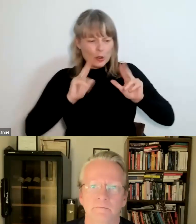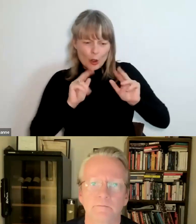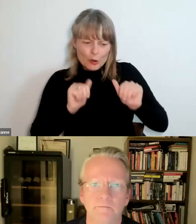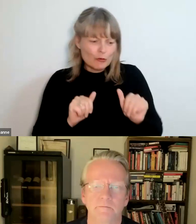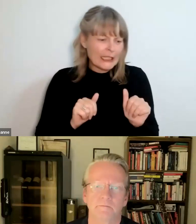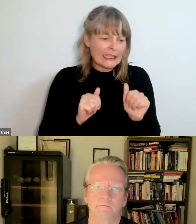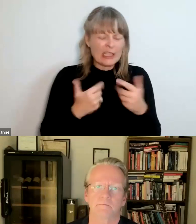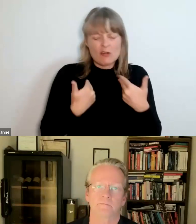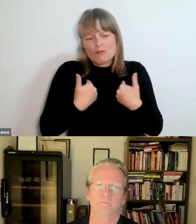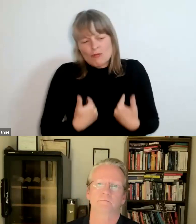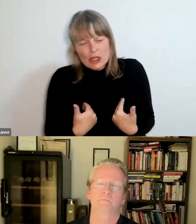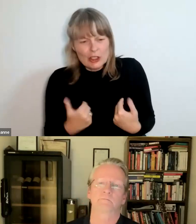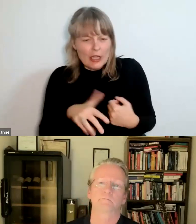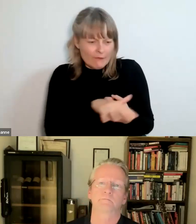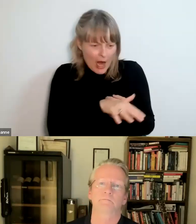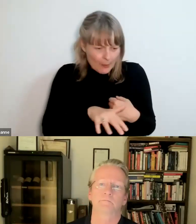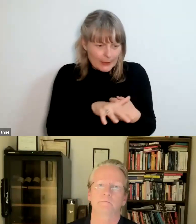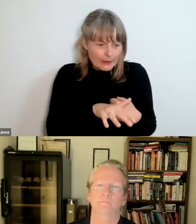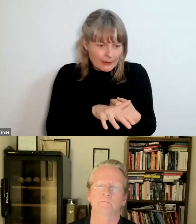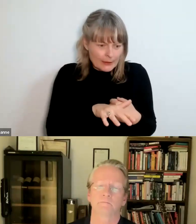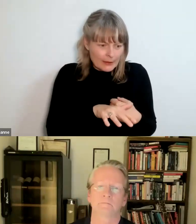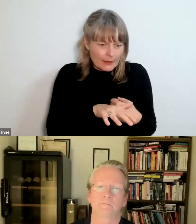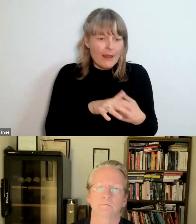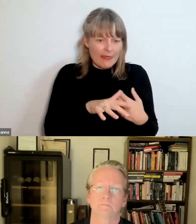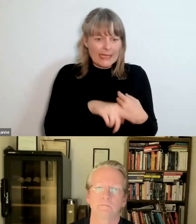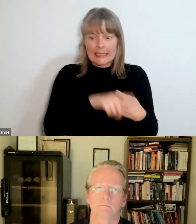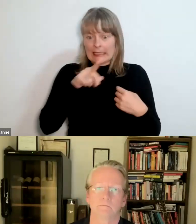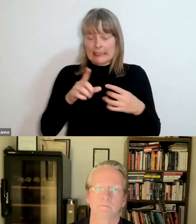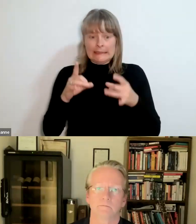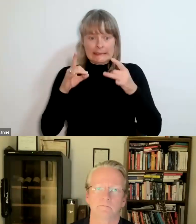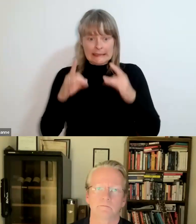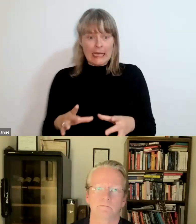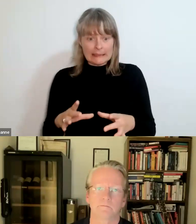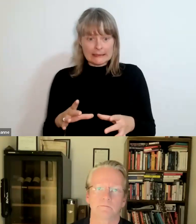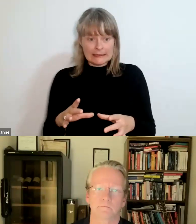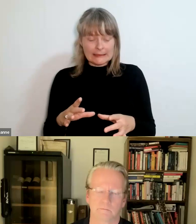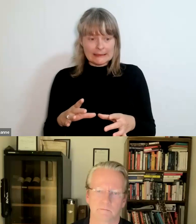when my little grandson started in kindergarten, he went for a really gorgeous preschool that was really